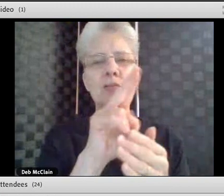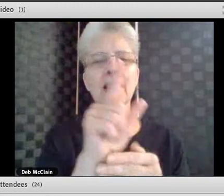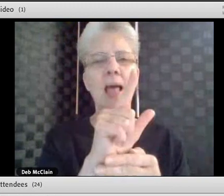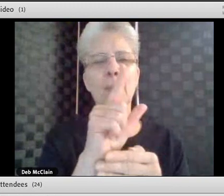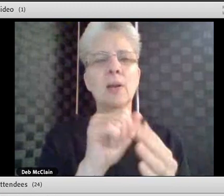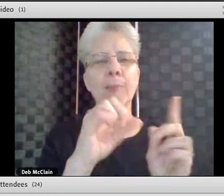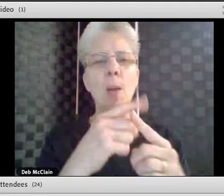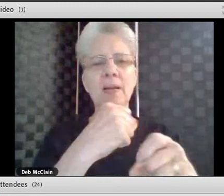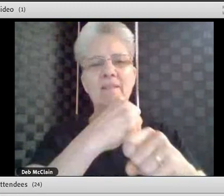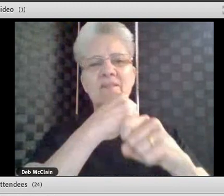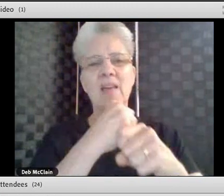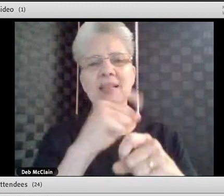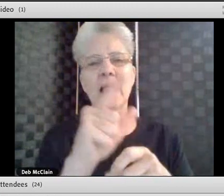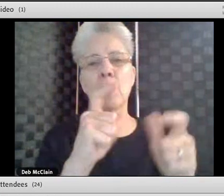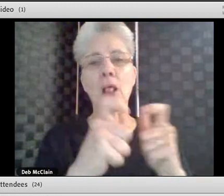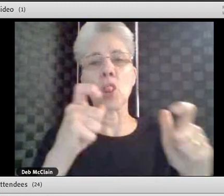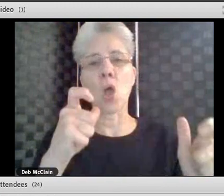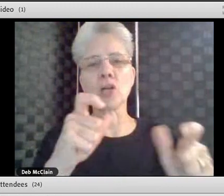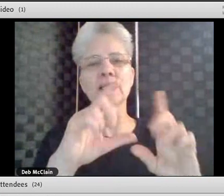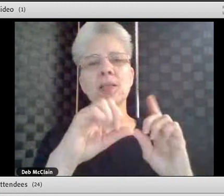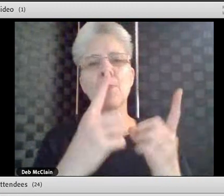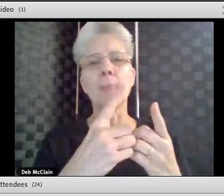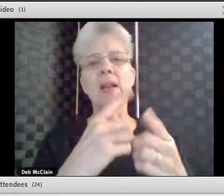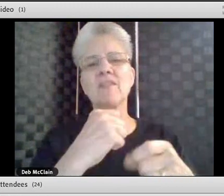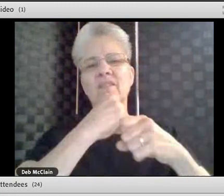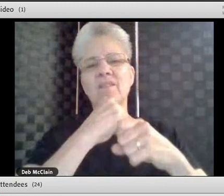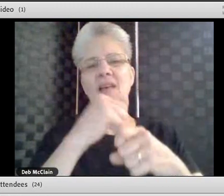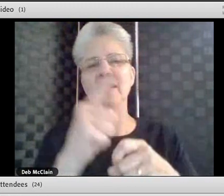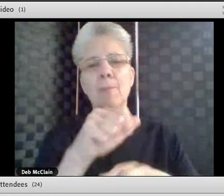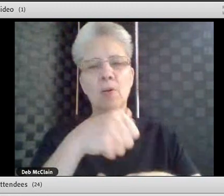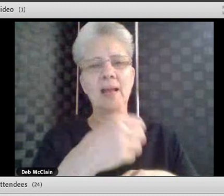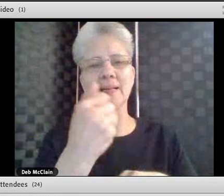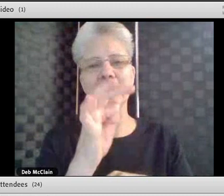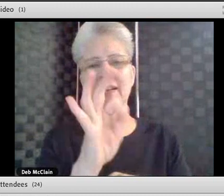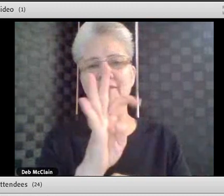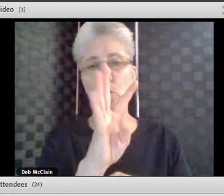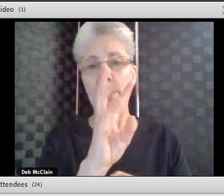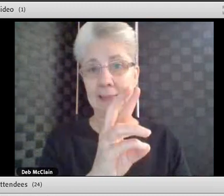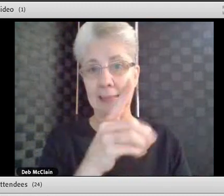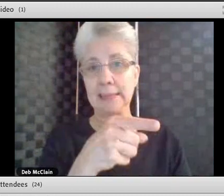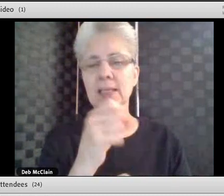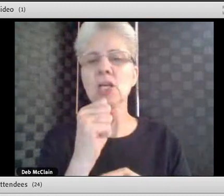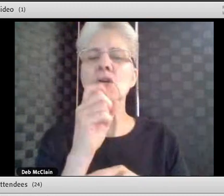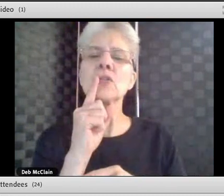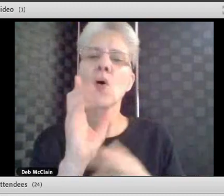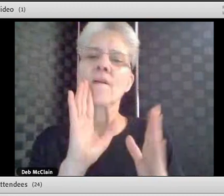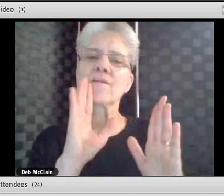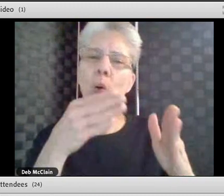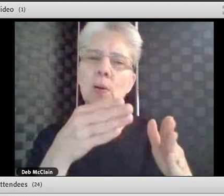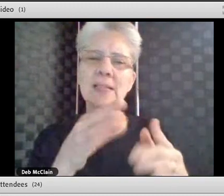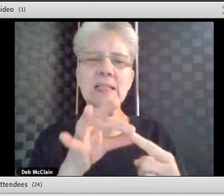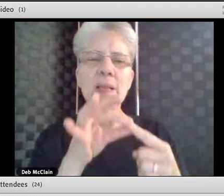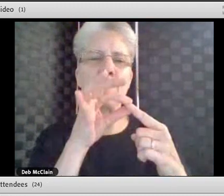Air University Library is a Department of Defense library. It's the largest Department of Defense library, founded in 1946,